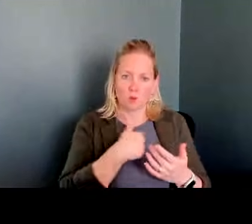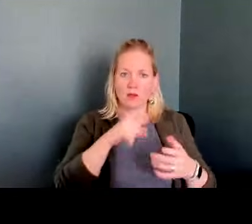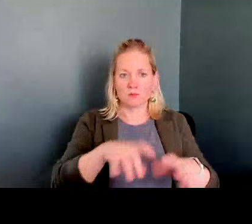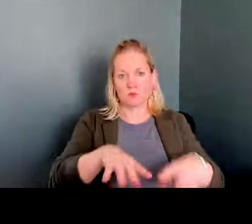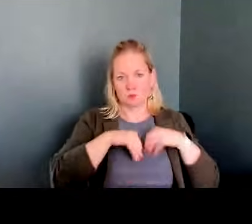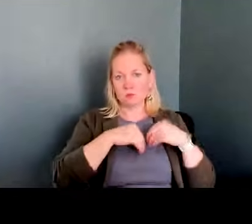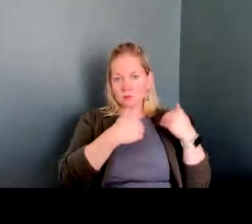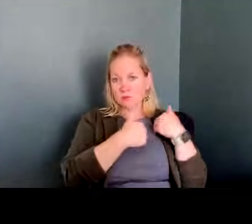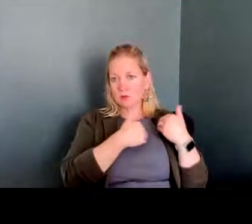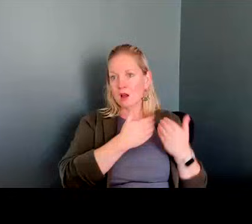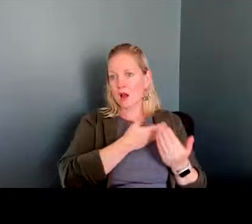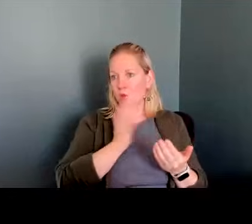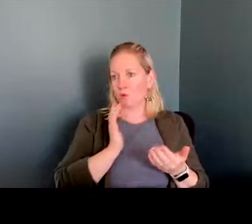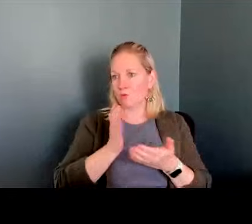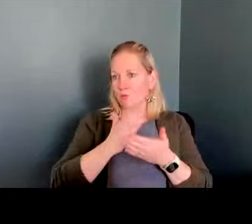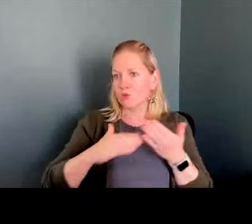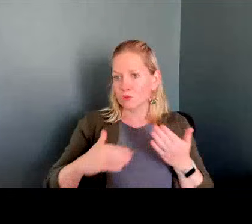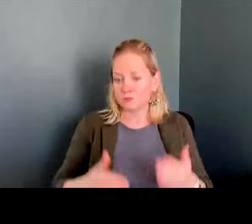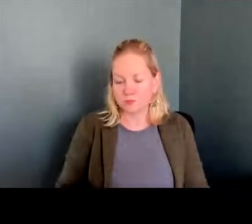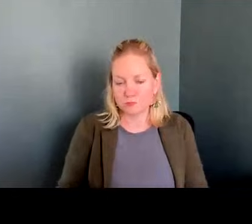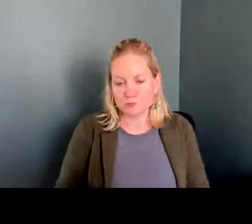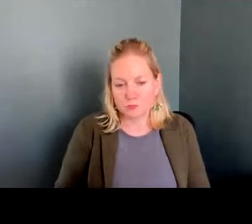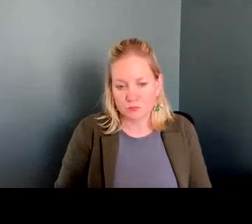Jonathan Green: Thank you. Antuan, for you, what were some of the resources